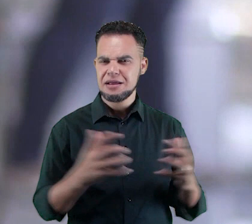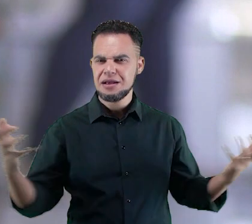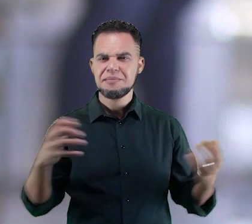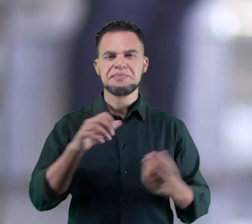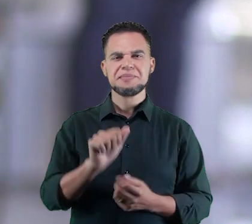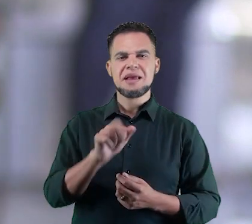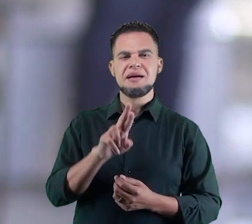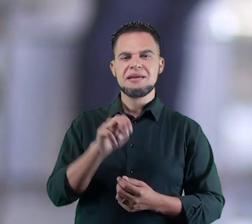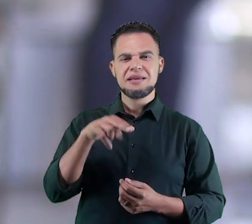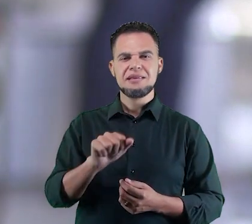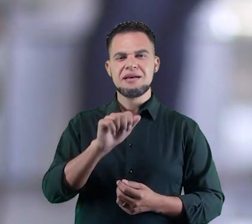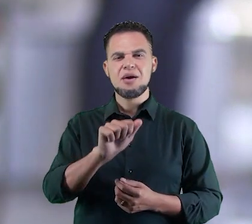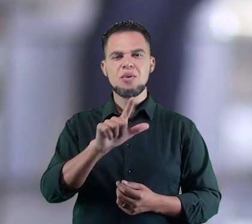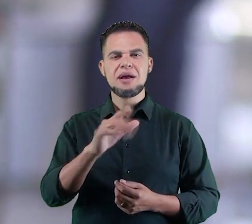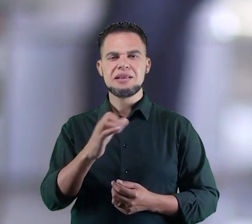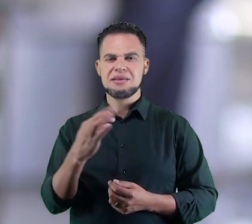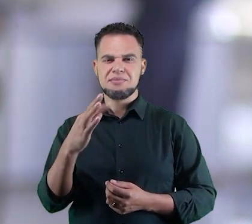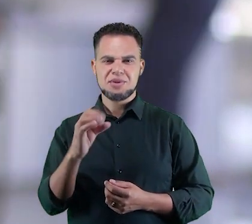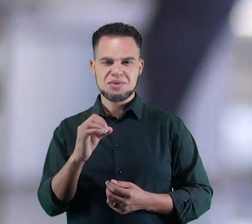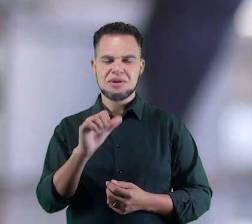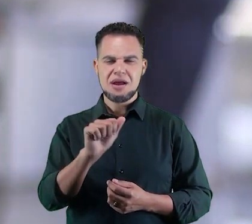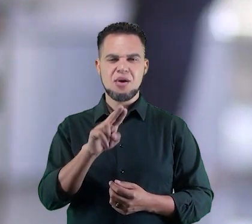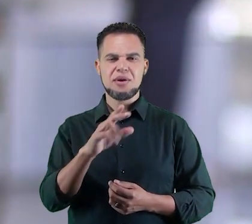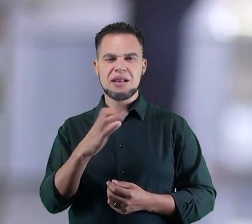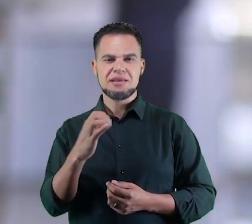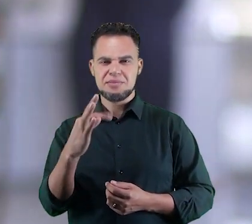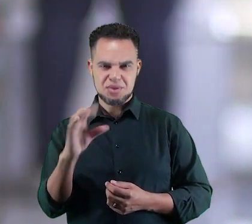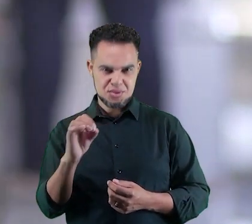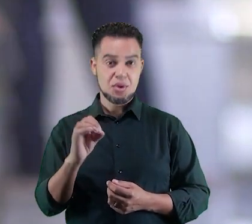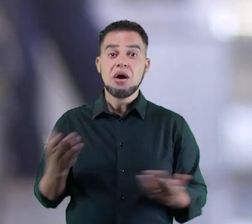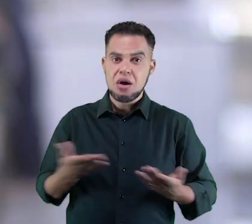the Arena Eucaliptos, today we have some